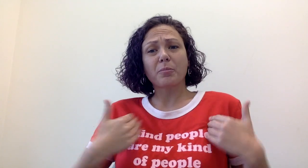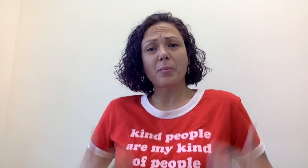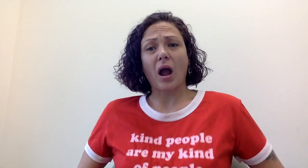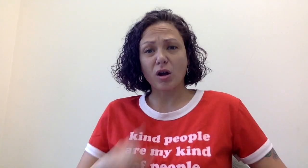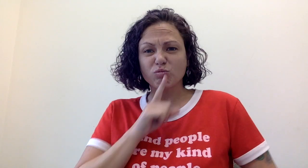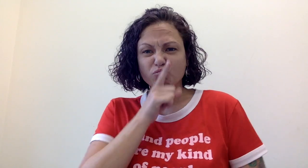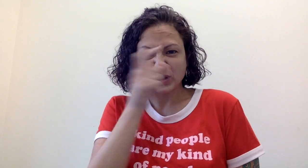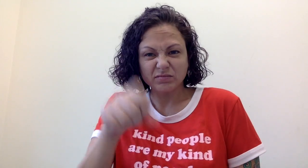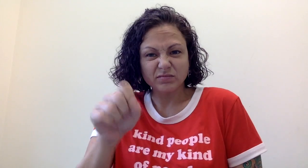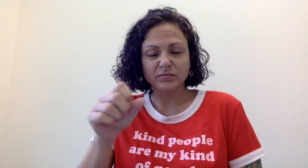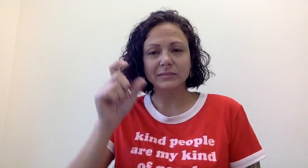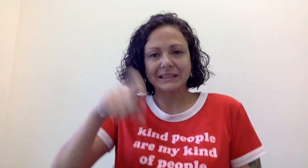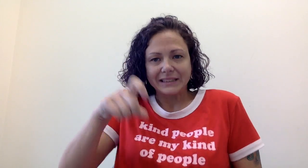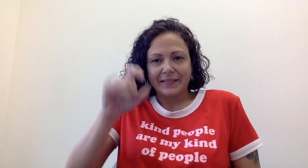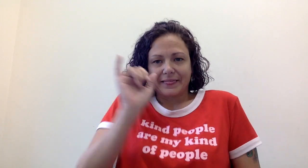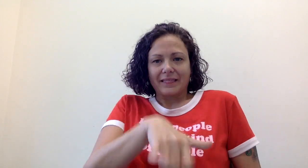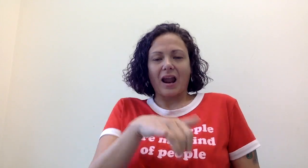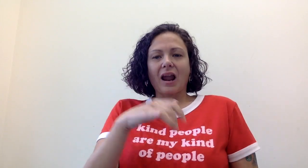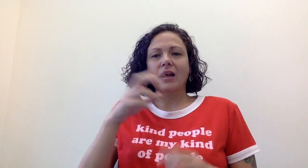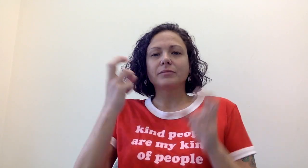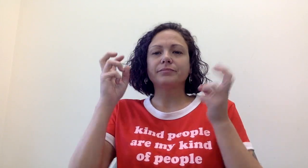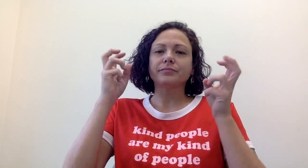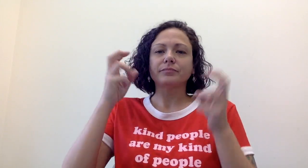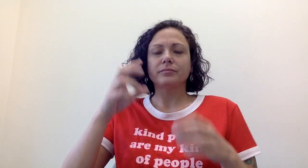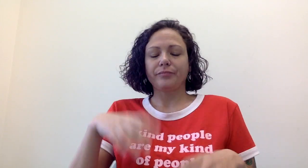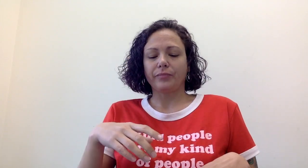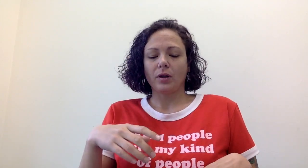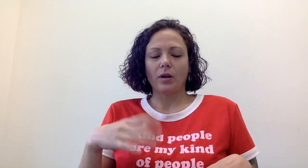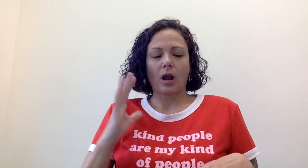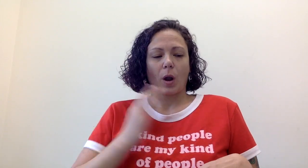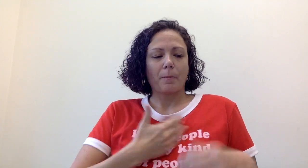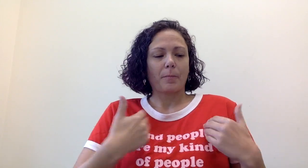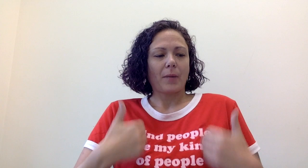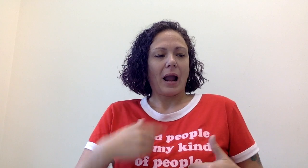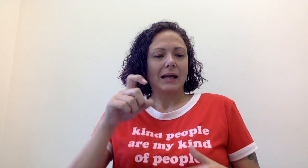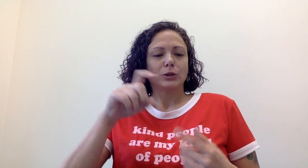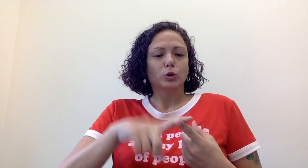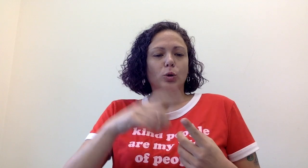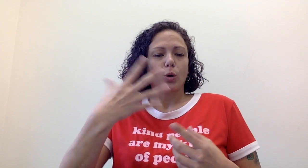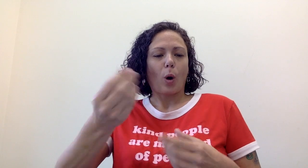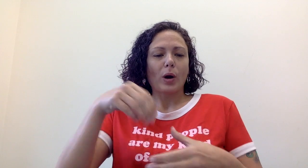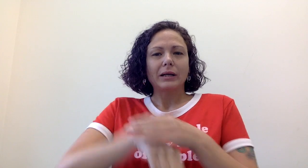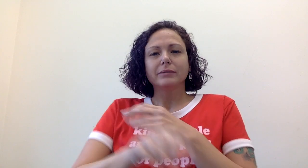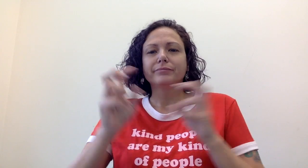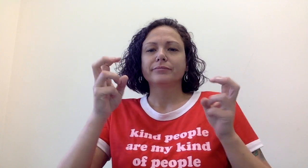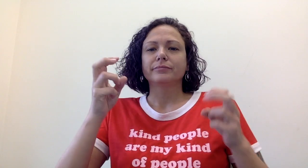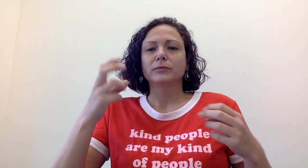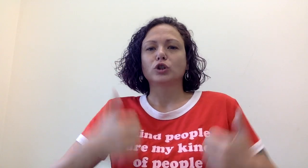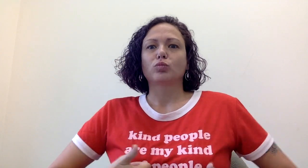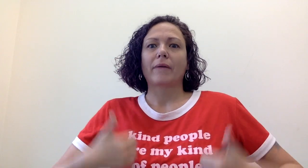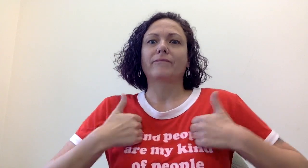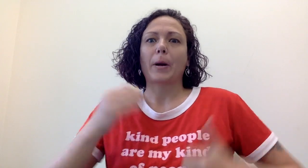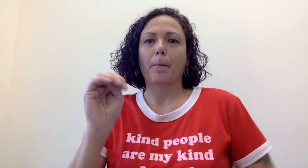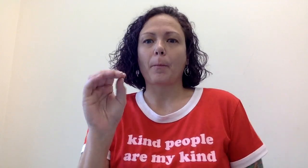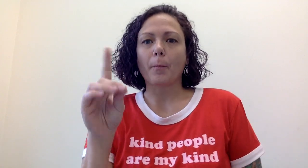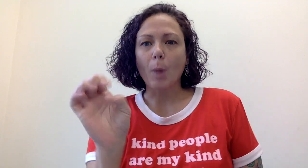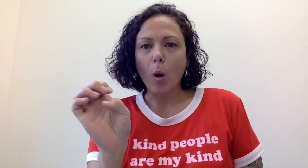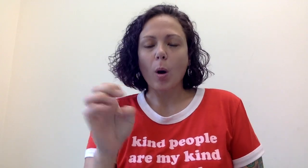So, our bodies really need to be put in a "survival" mode